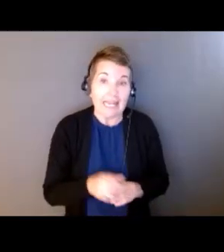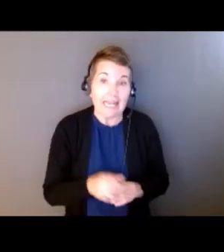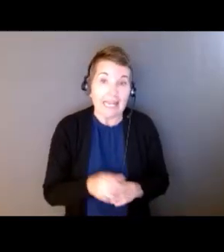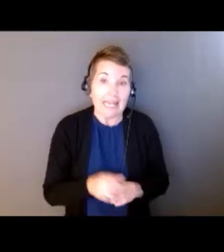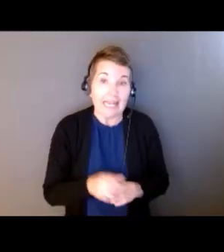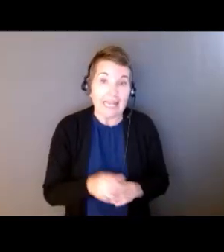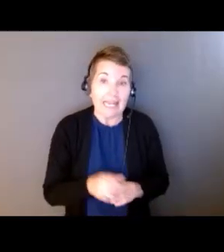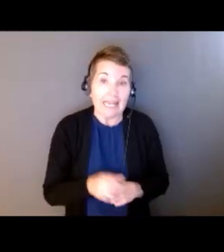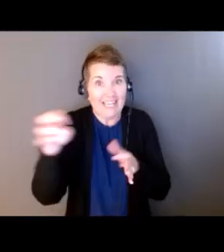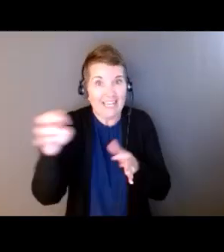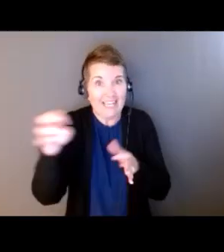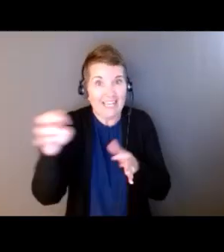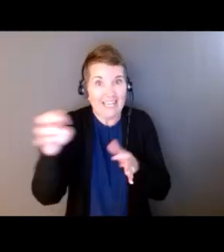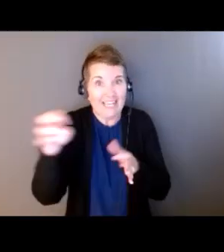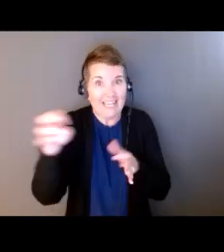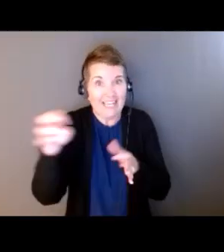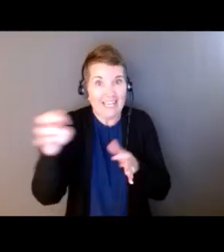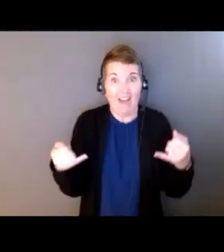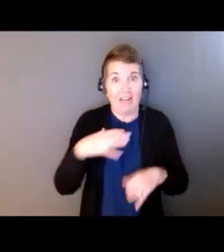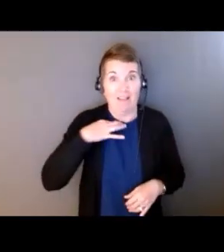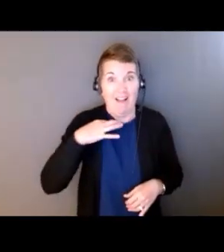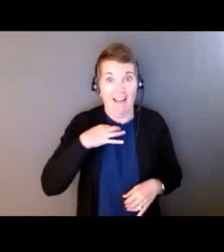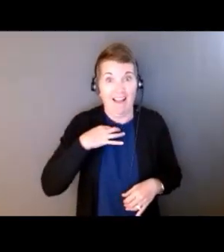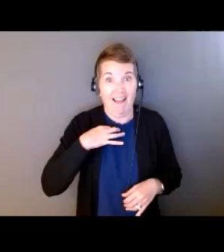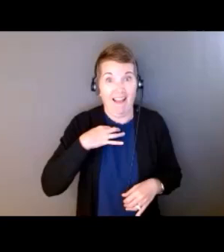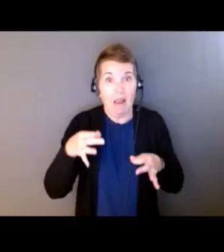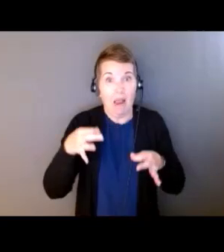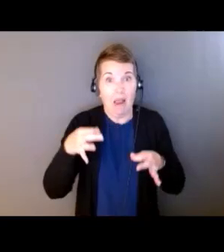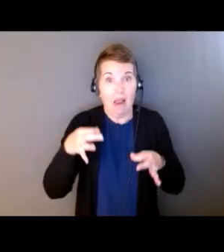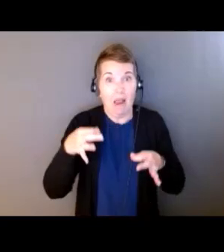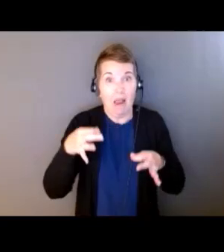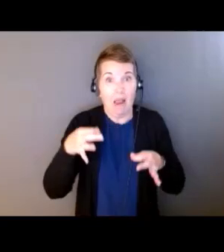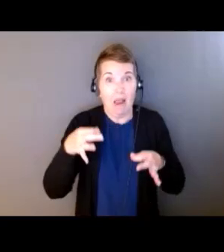deadline be moved further to allow applicants ample time to create their